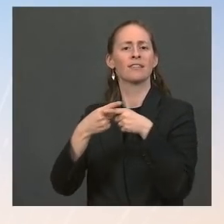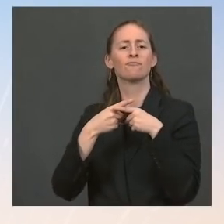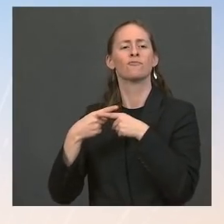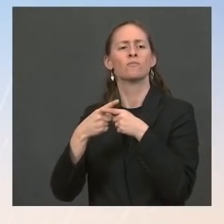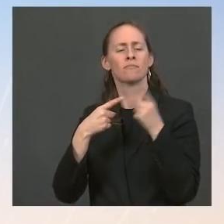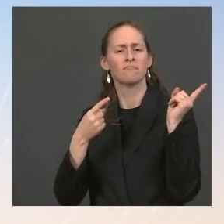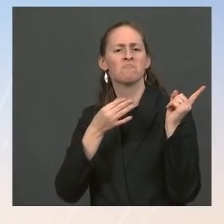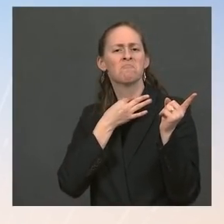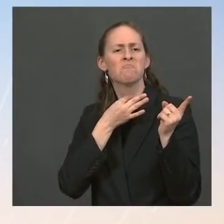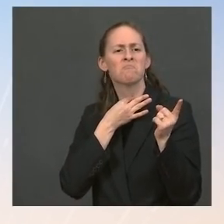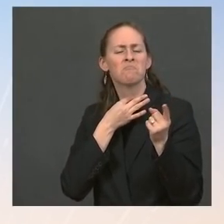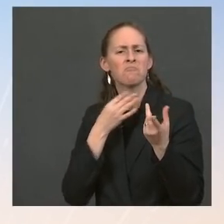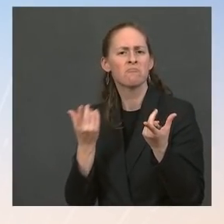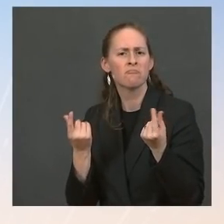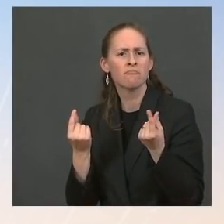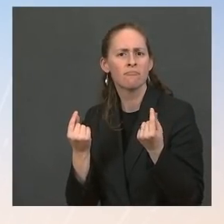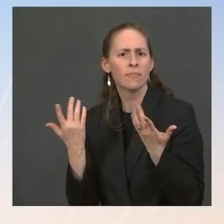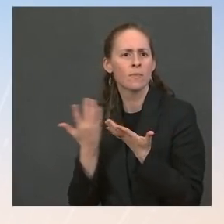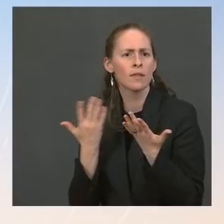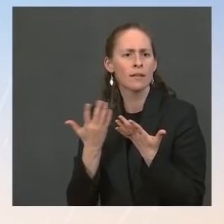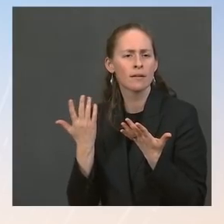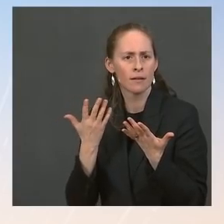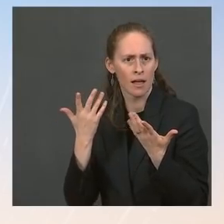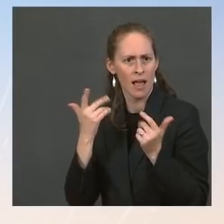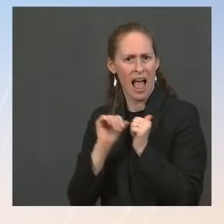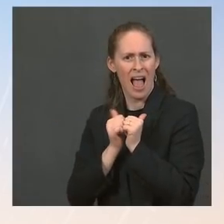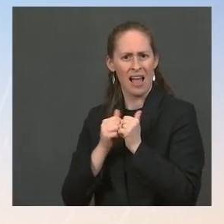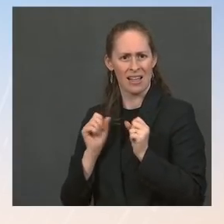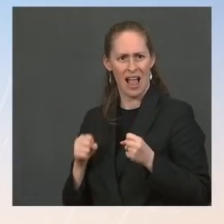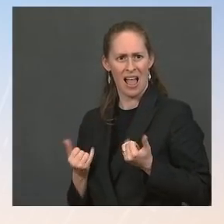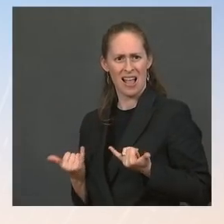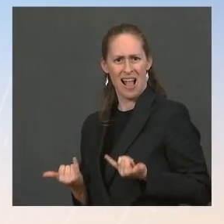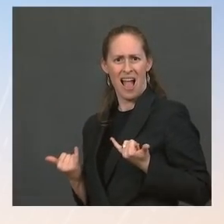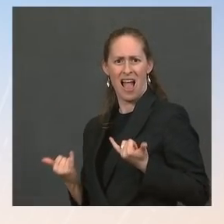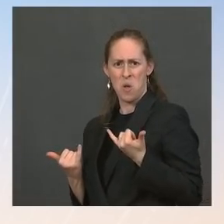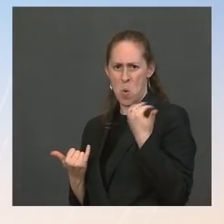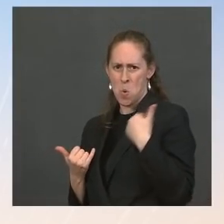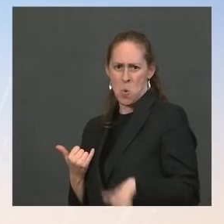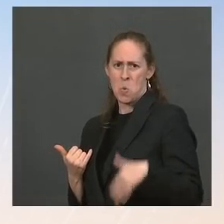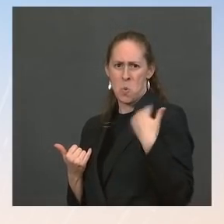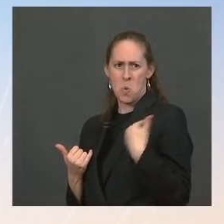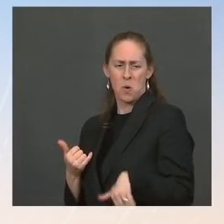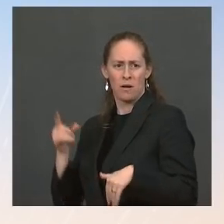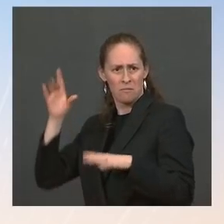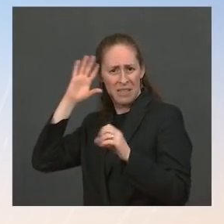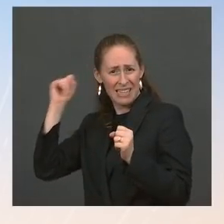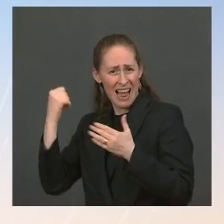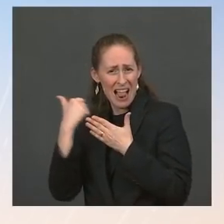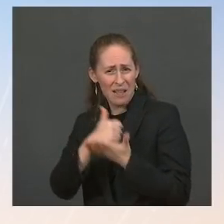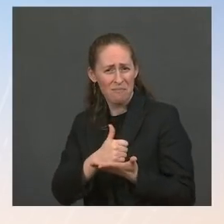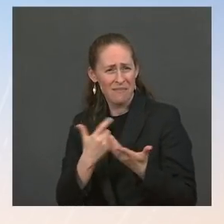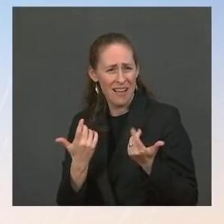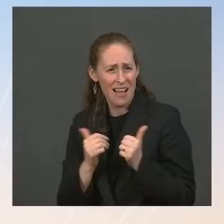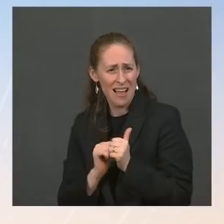or can do to help in that situation, such as the President considering a call with Putin, as some other leaders have?